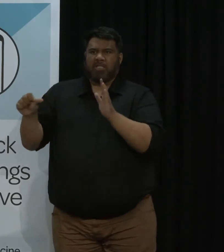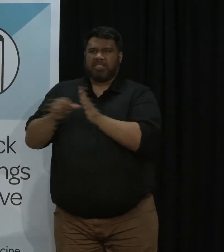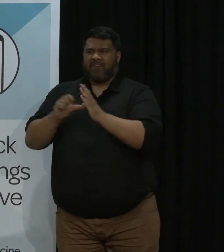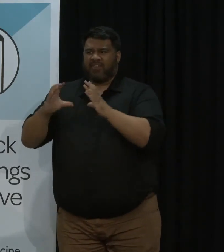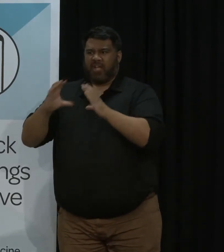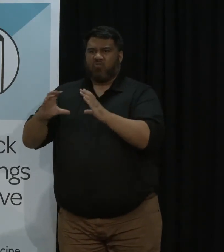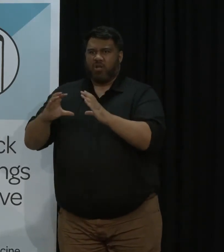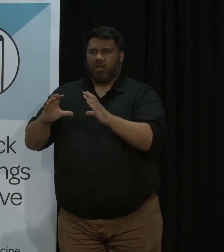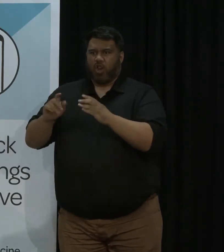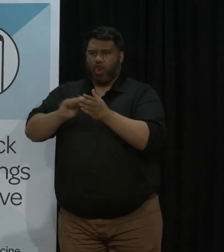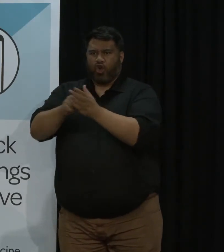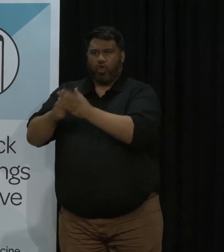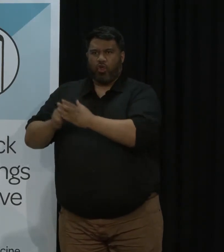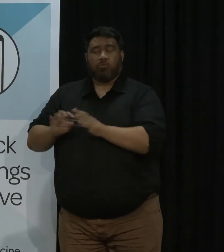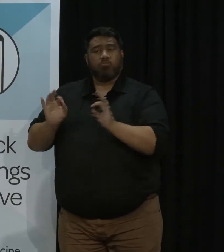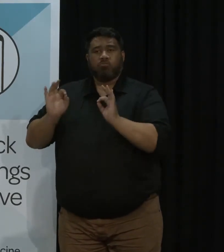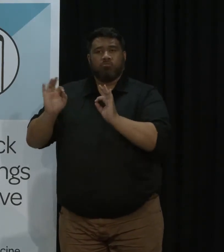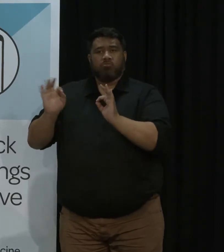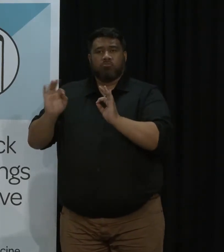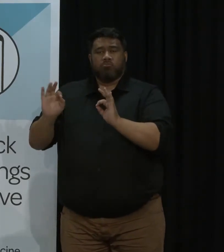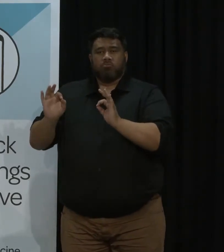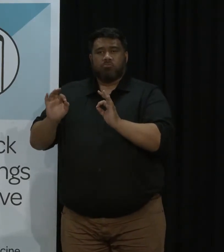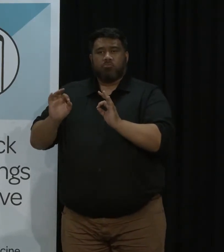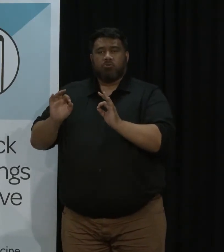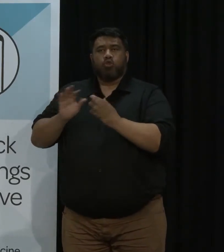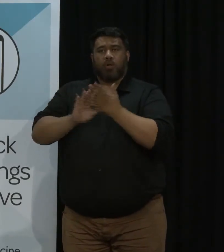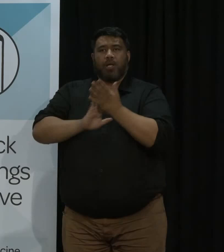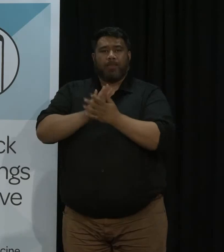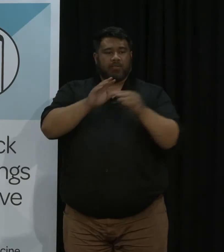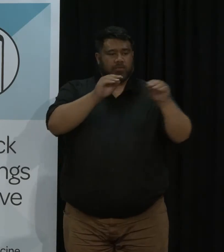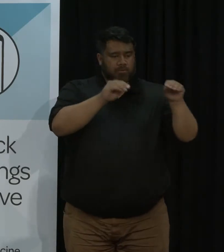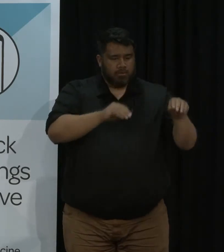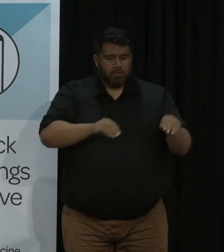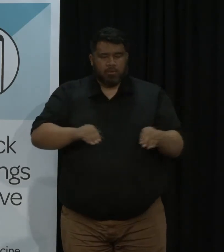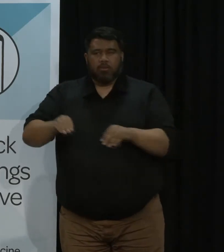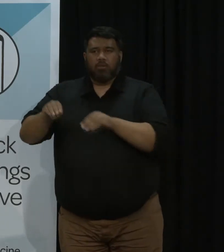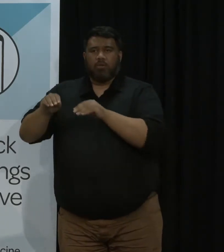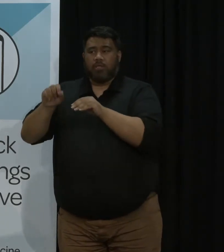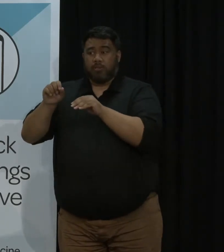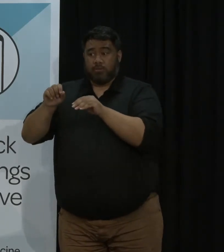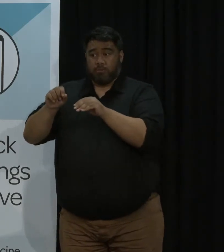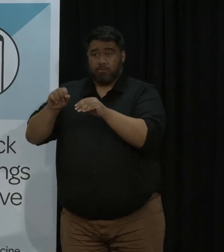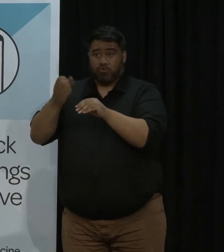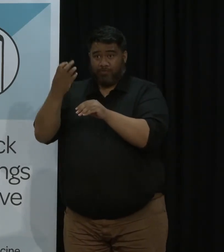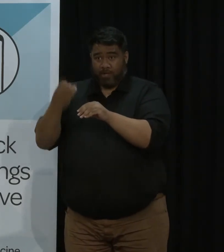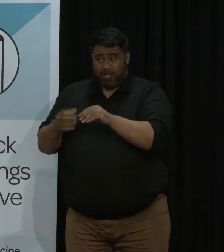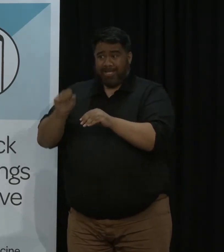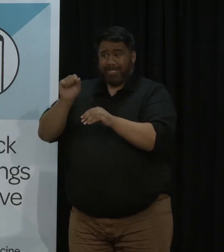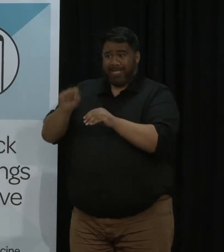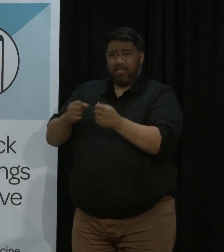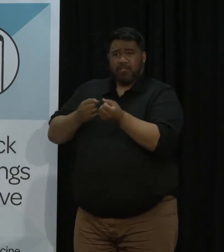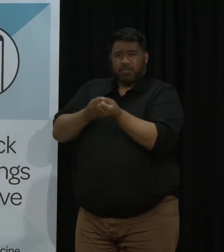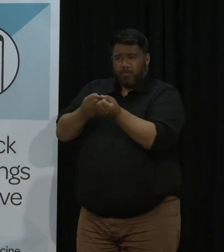there are no hard borders in this traffic light system. And so people will be moving. As